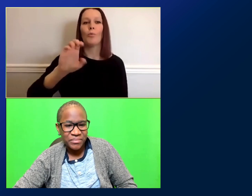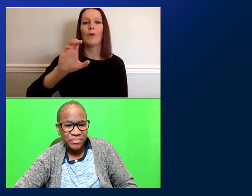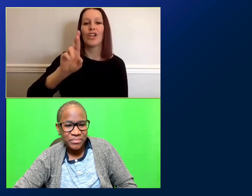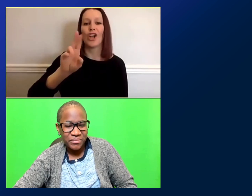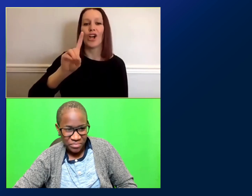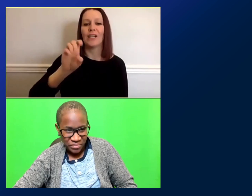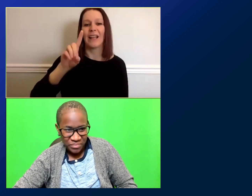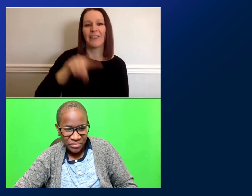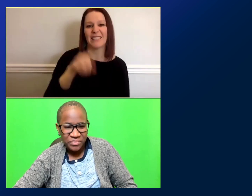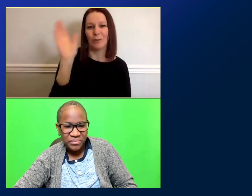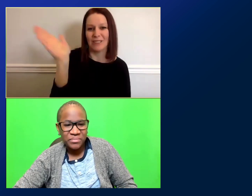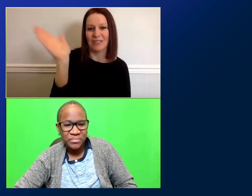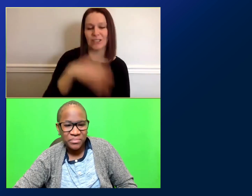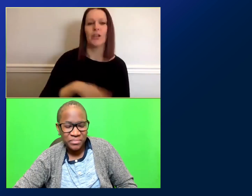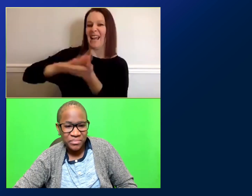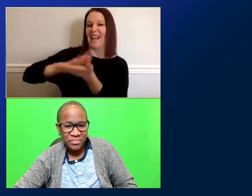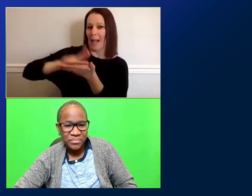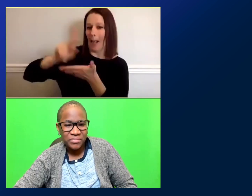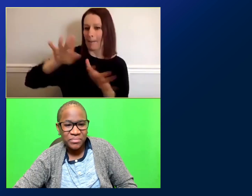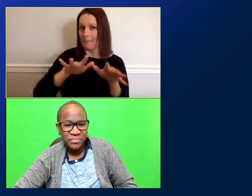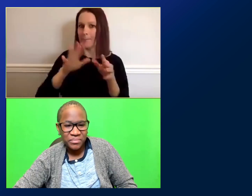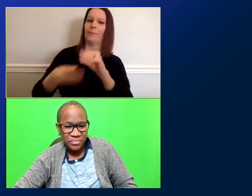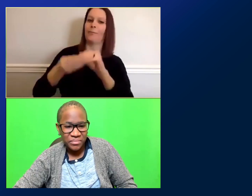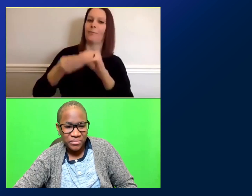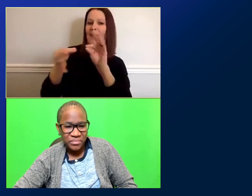and you can say that we are recording this presentation so we're going to clean it up